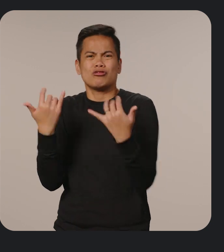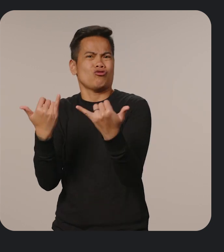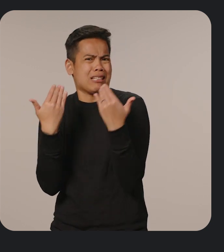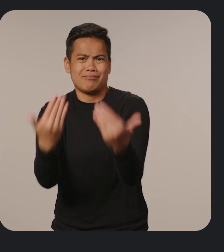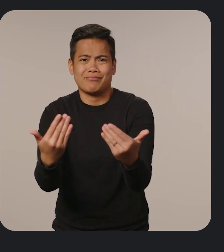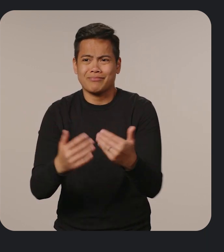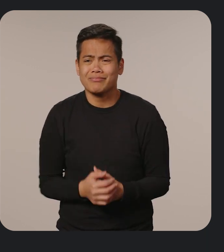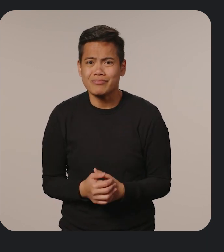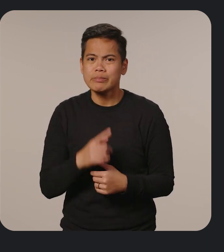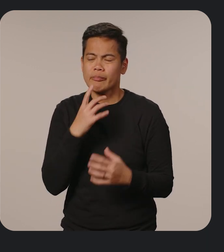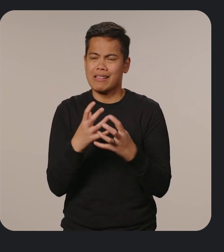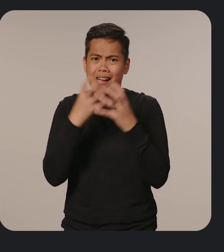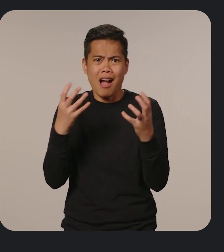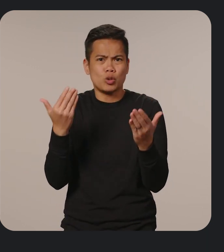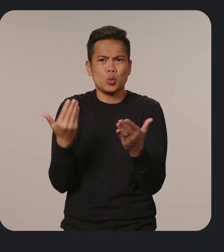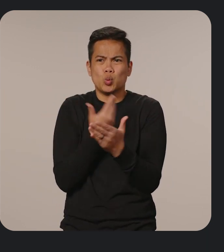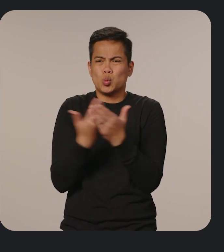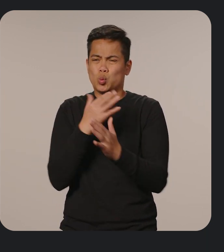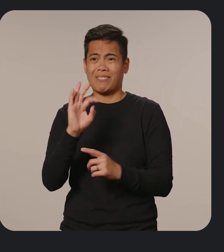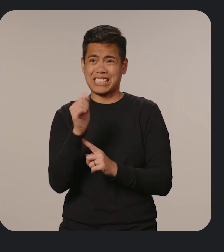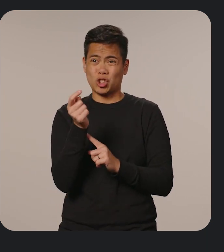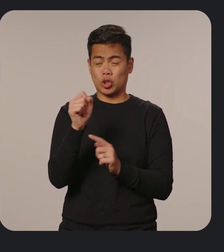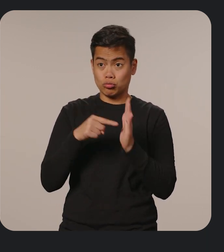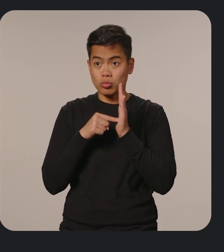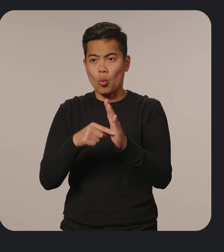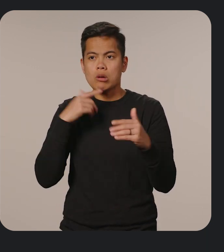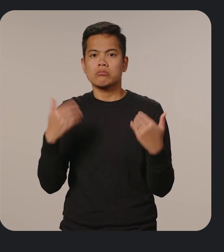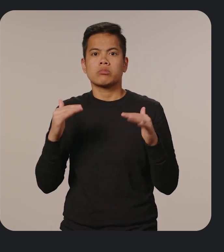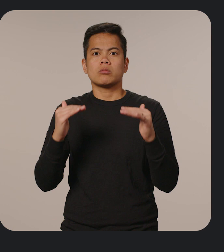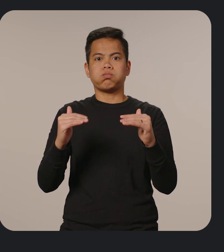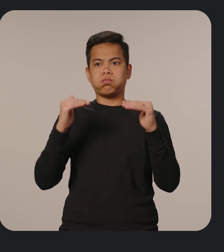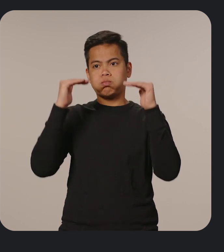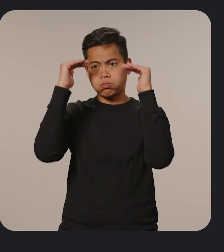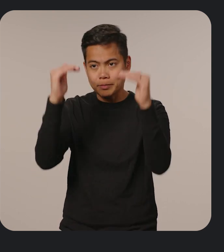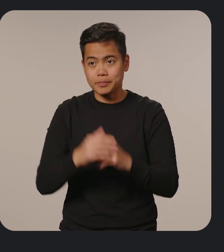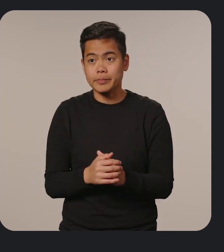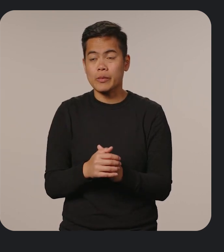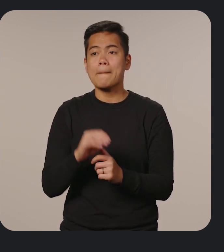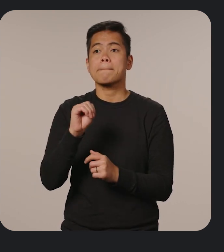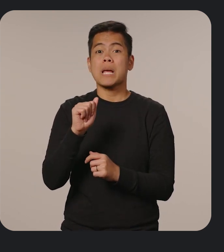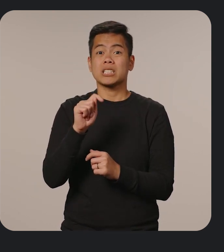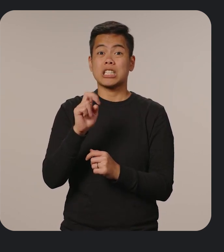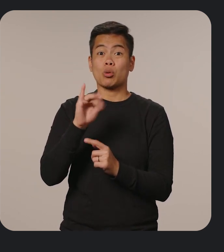investing in new technologies to help designers and developers work together better. Head over to Material You,